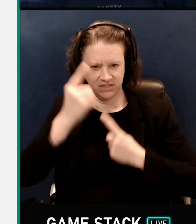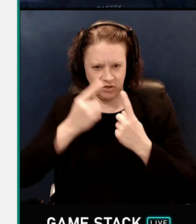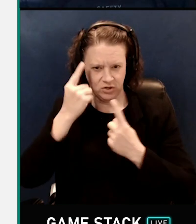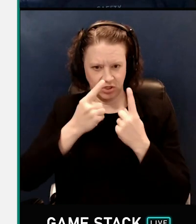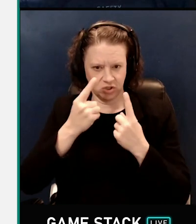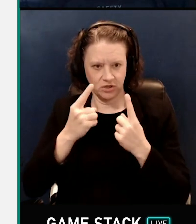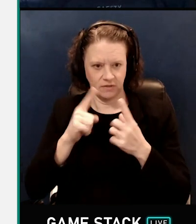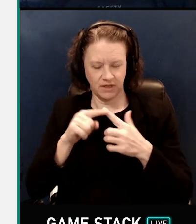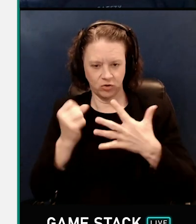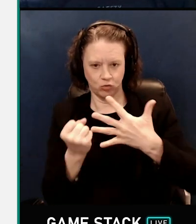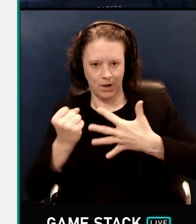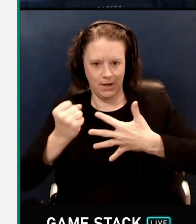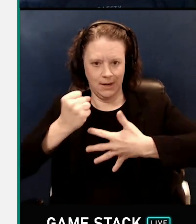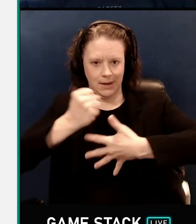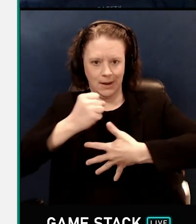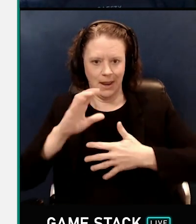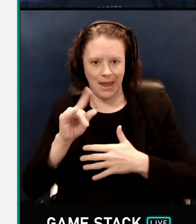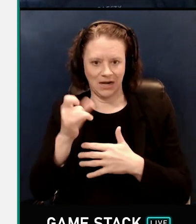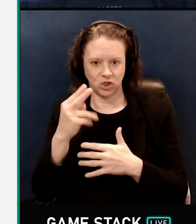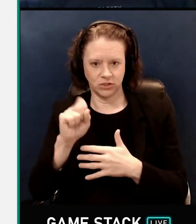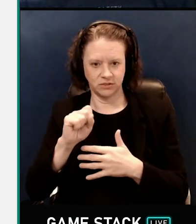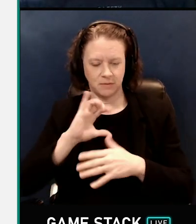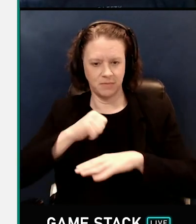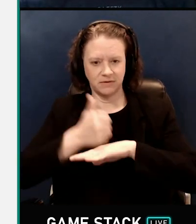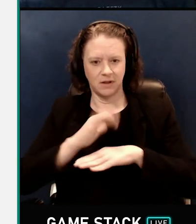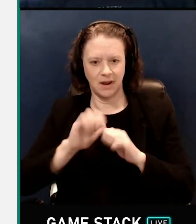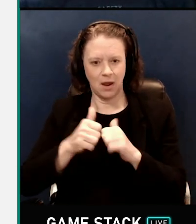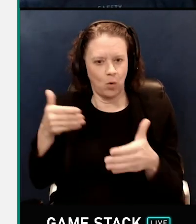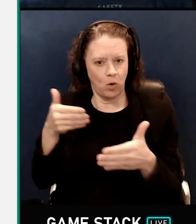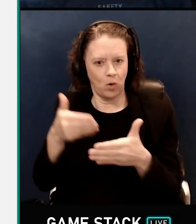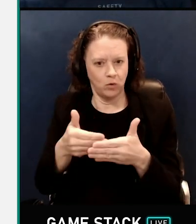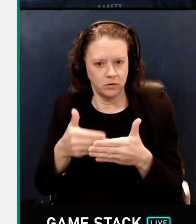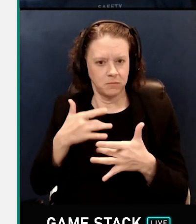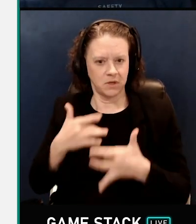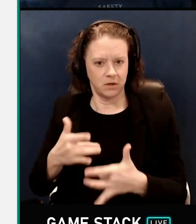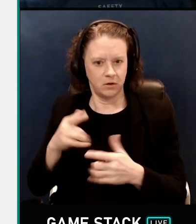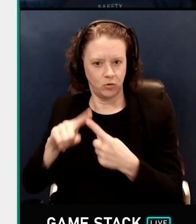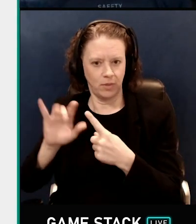And it's just ranking actions based on how close they are to the player.